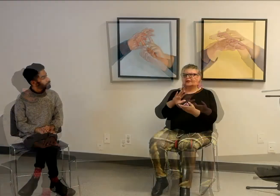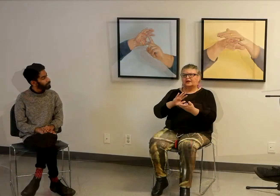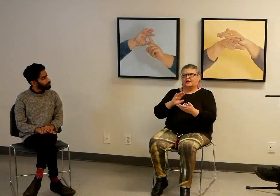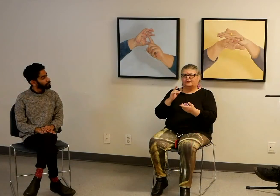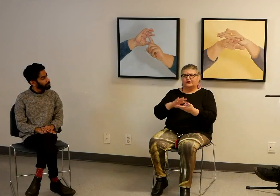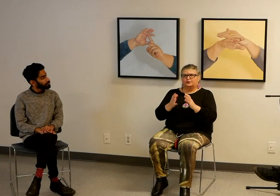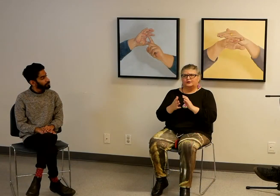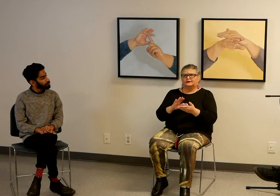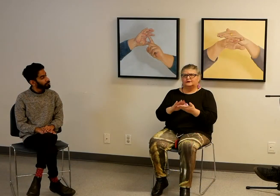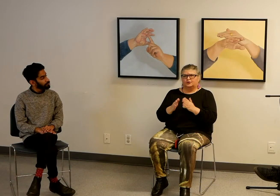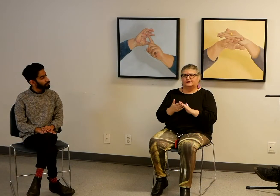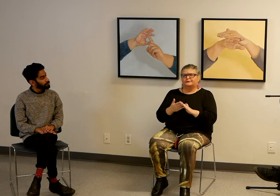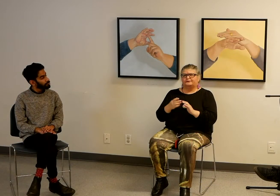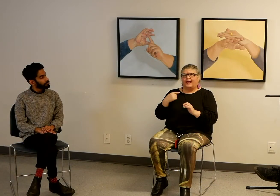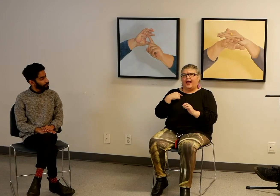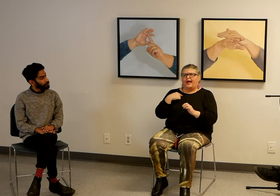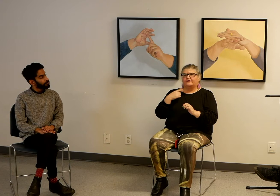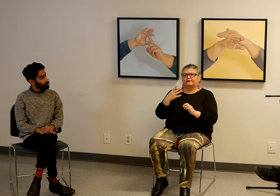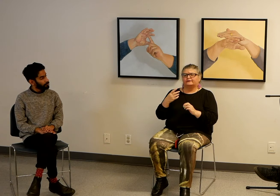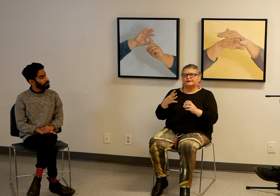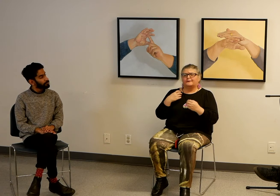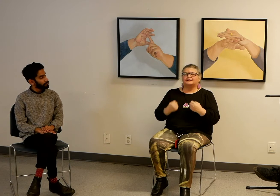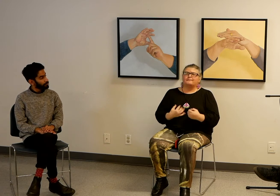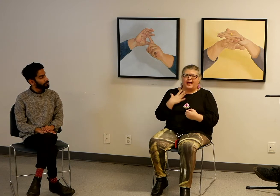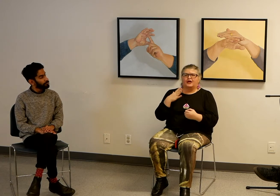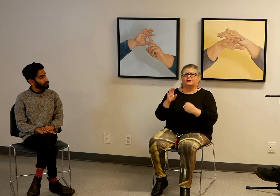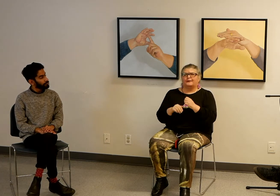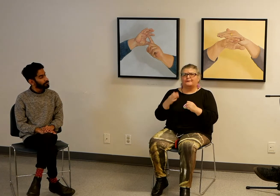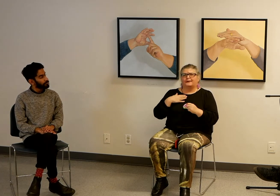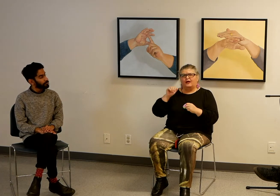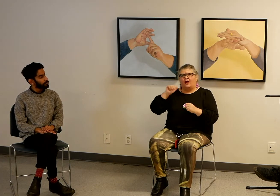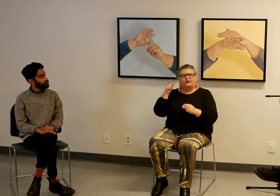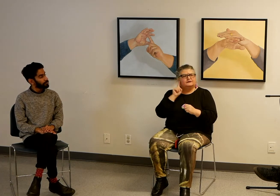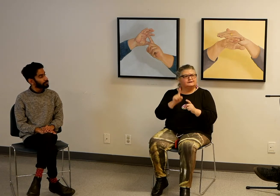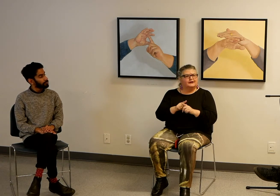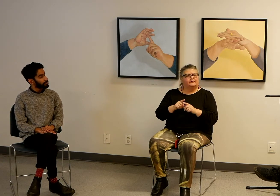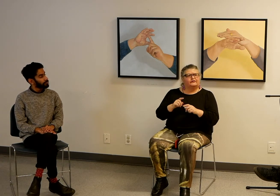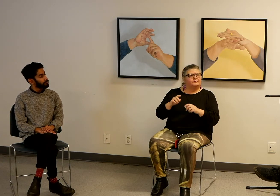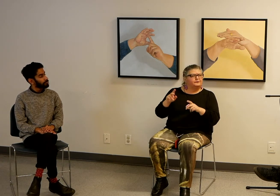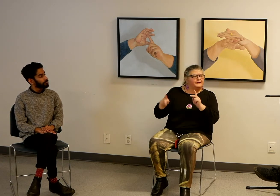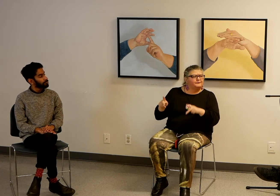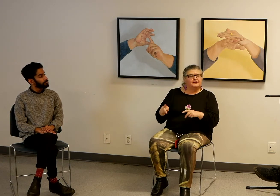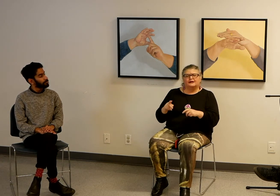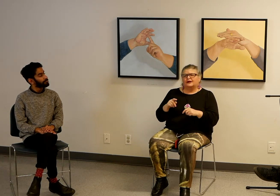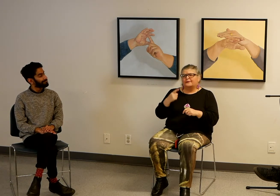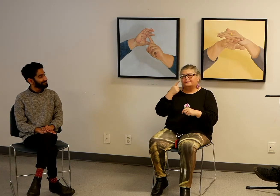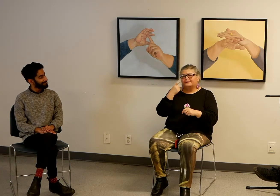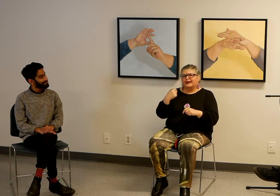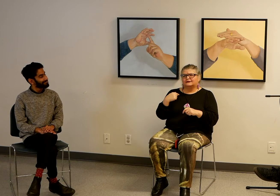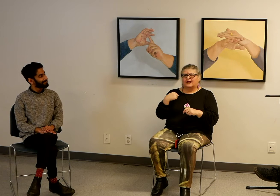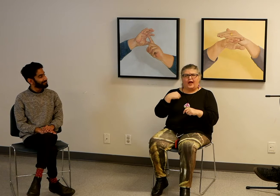And from the community perspective, I'm inspired by people who are deaf